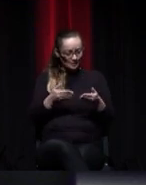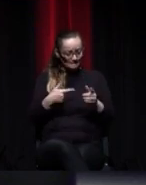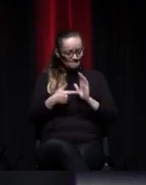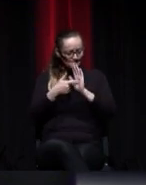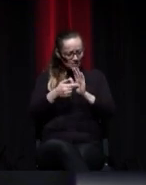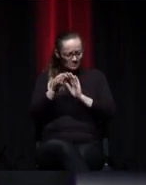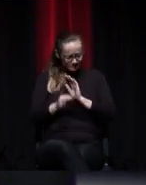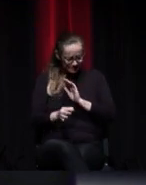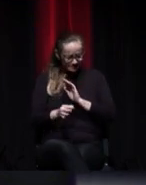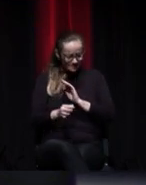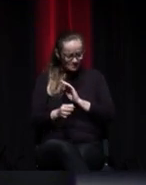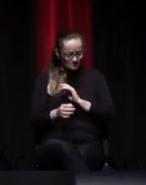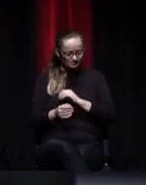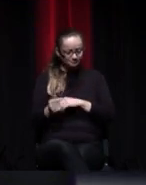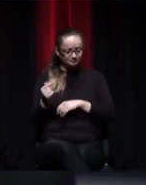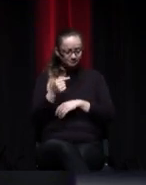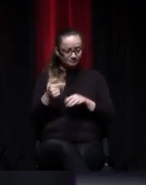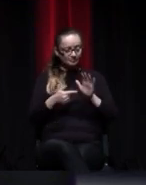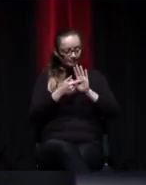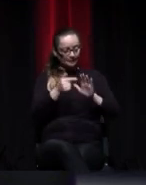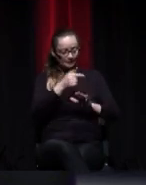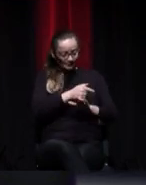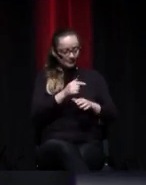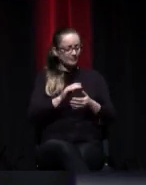in what's been brought up here in the heckling of desire